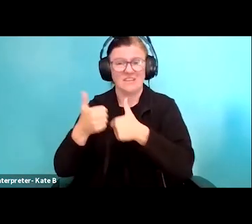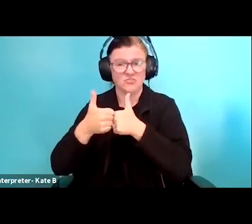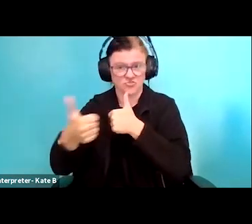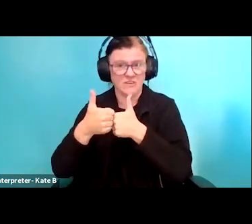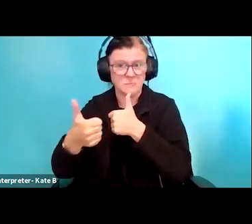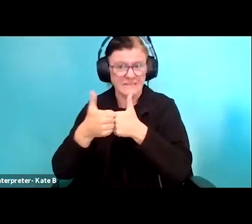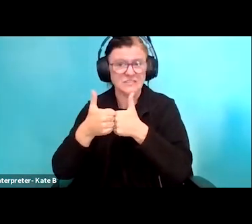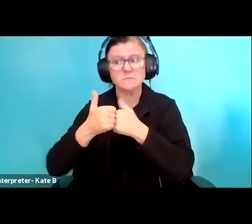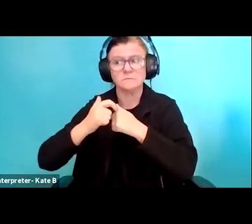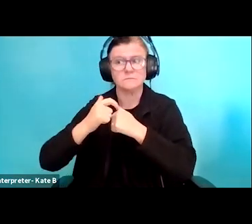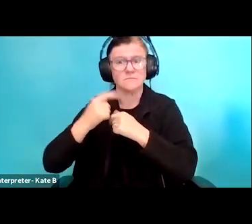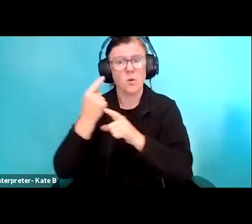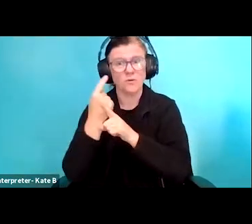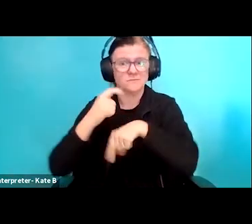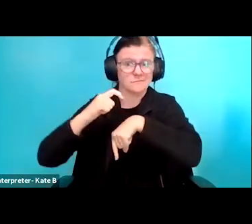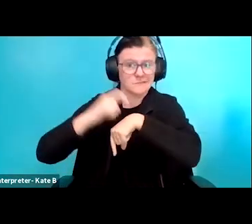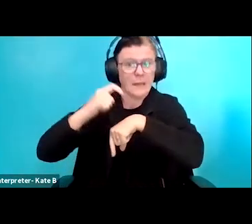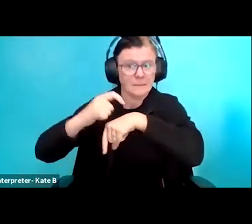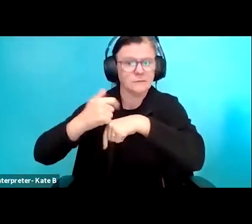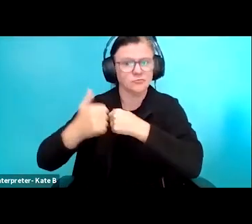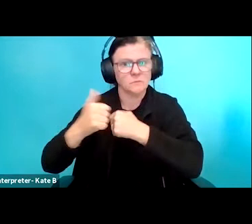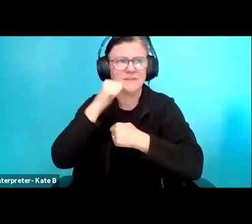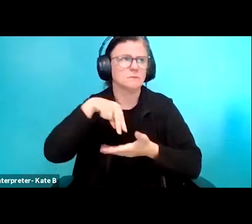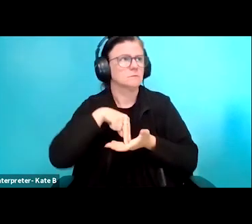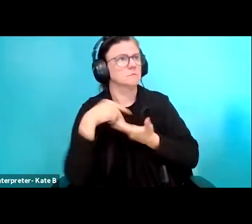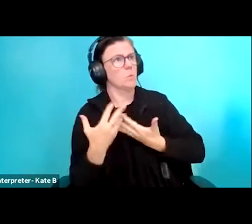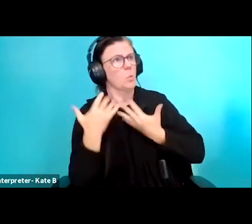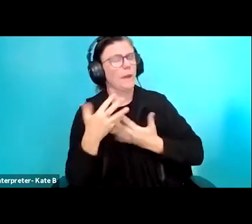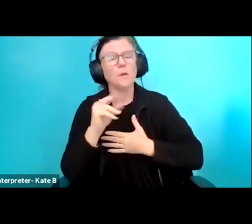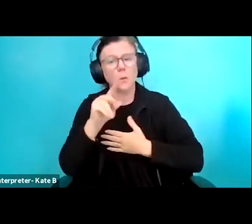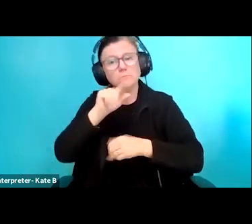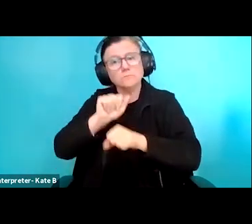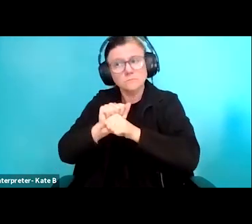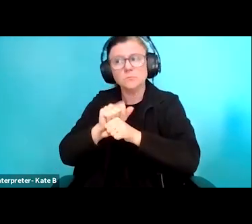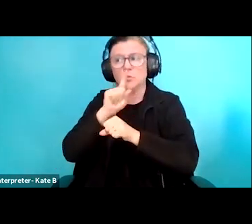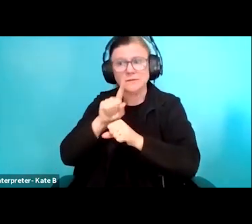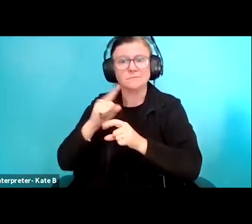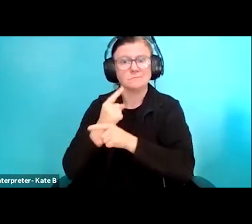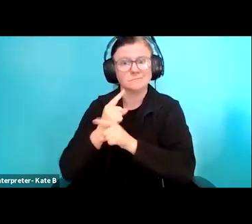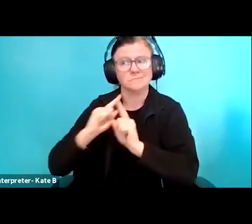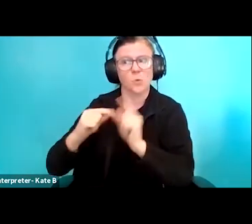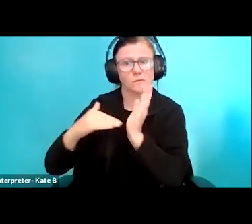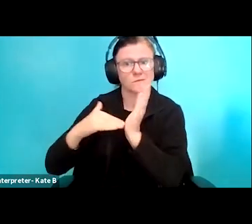reasons. This affects the ability to have timely access to medical care but transportation also